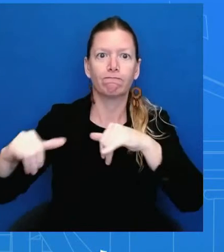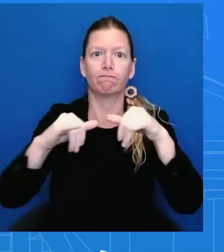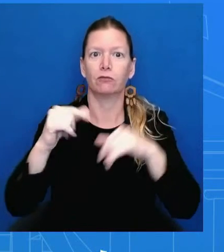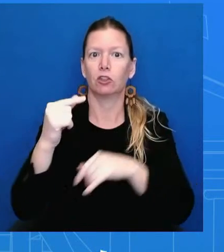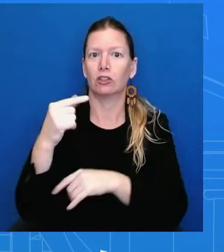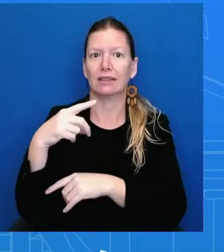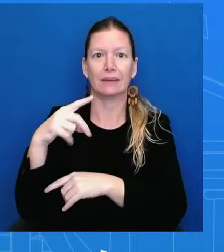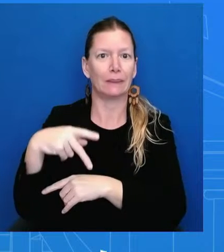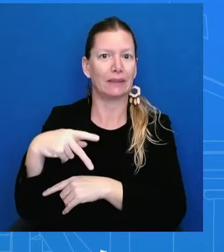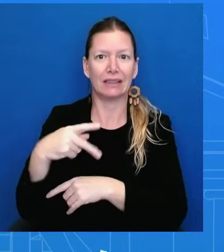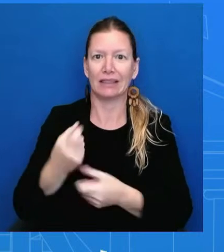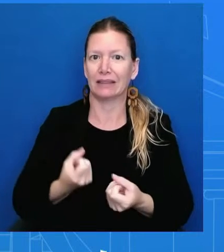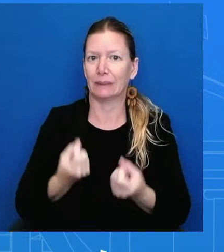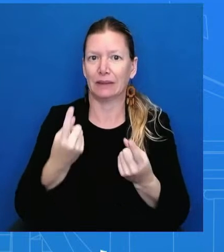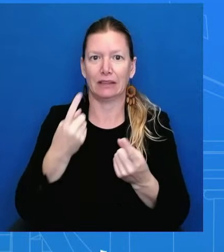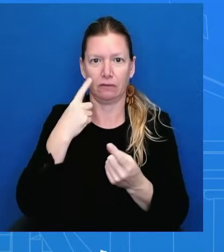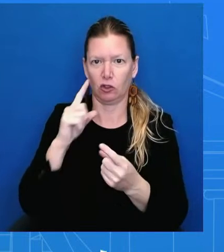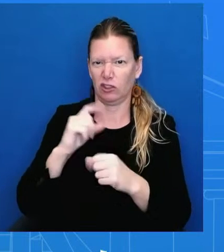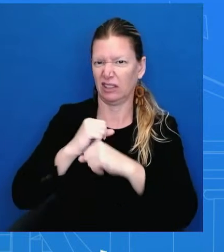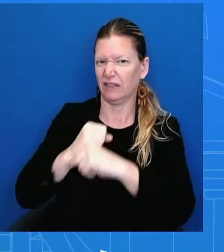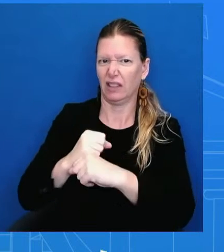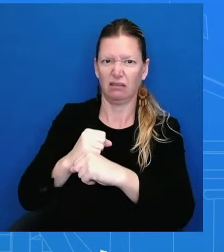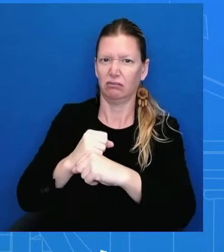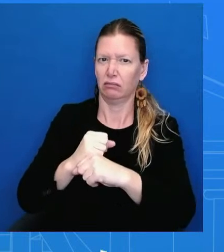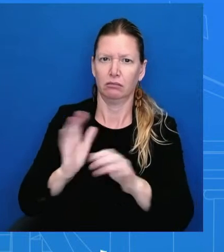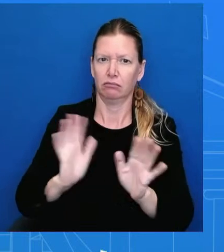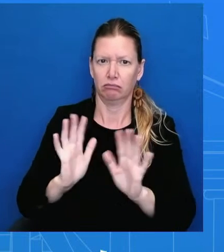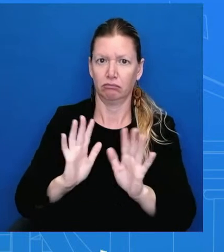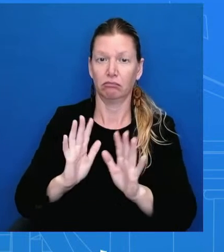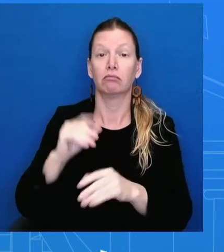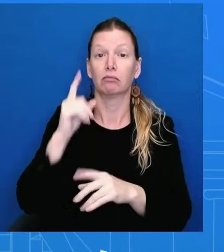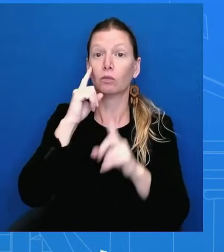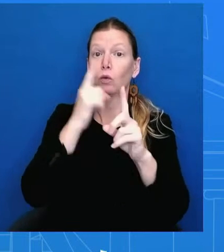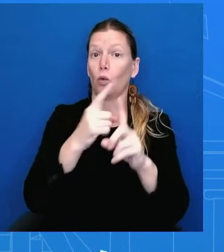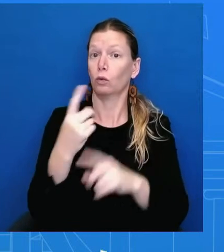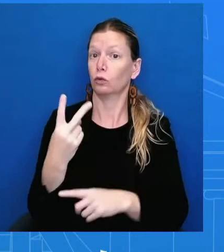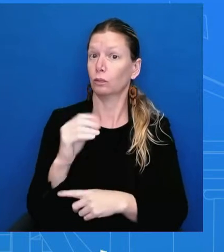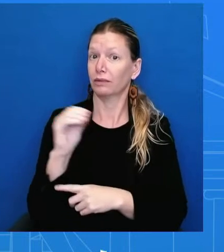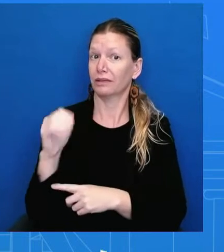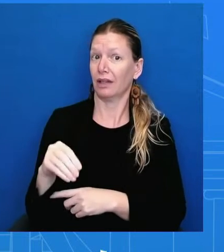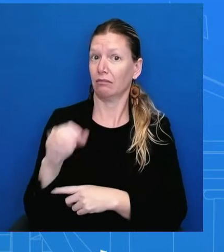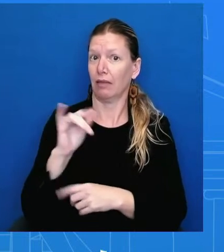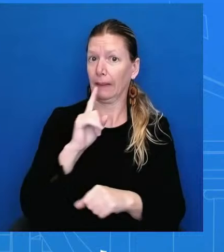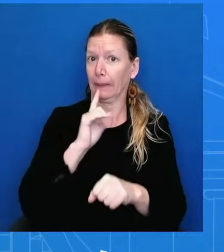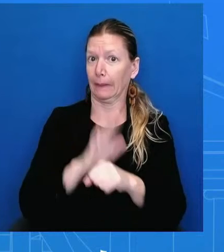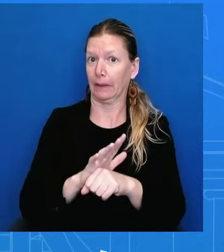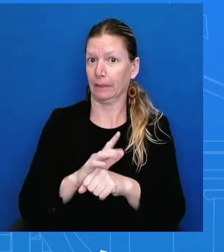It was a commitment everybody made 10 years ago. Not everybody's there. Most of the remaining nations